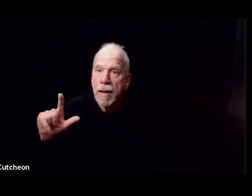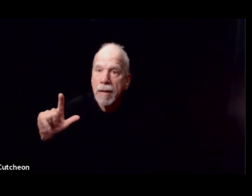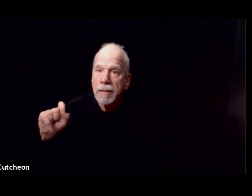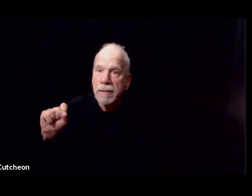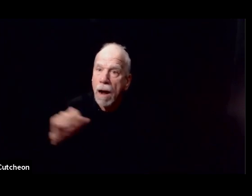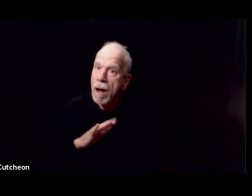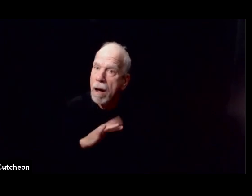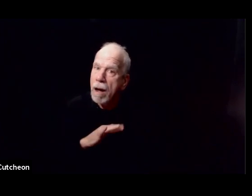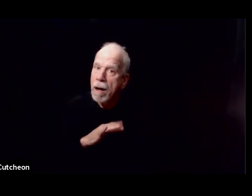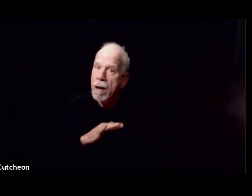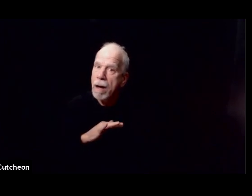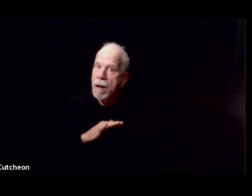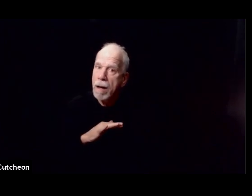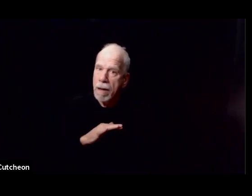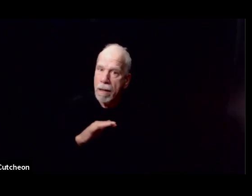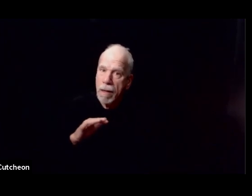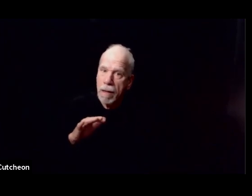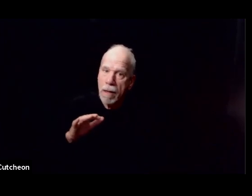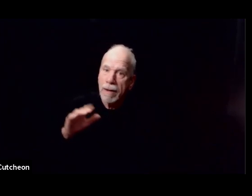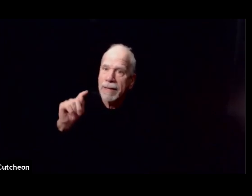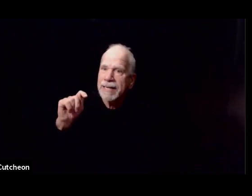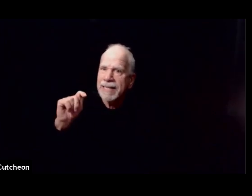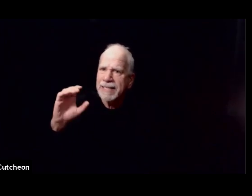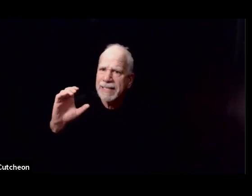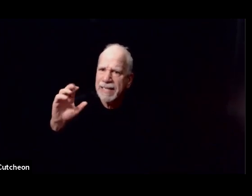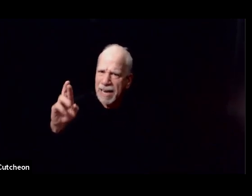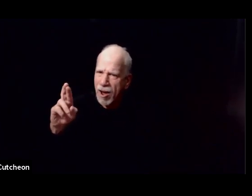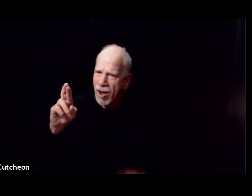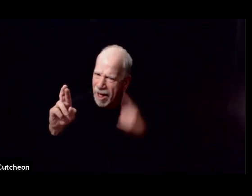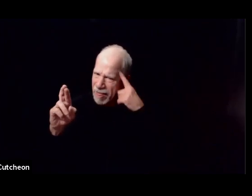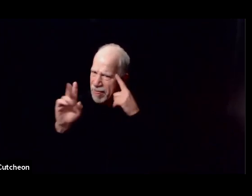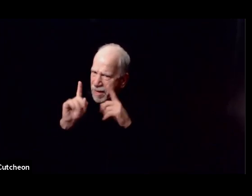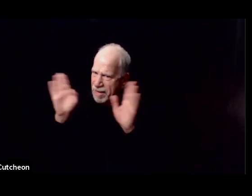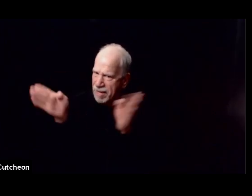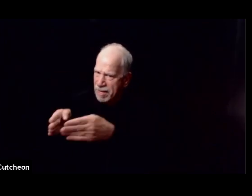time I don't know if it's here maybe no more details than I do but so there